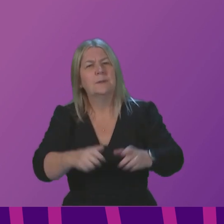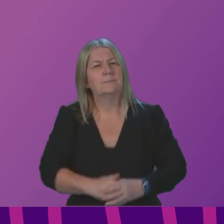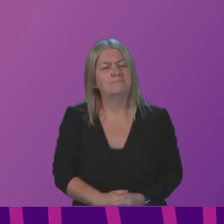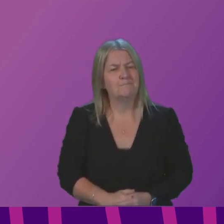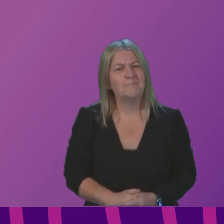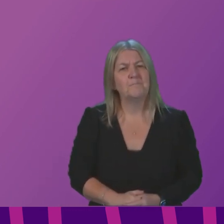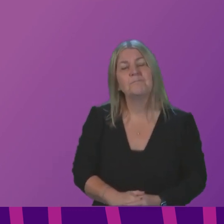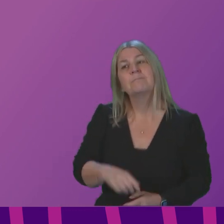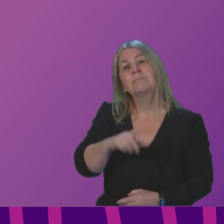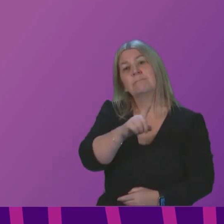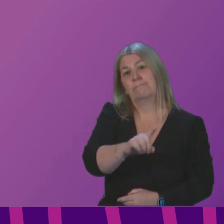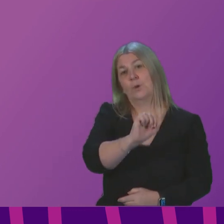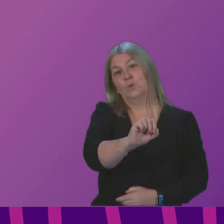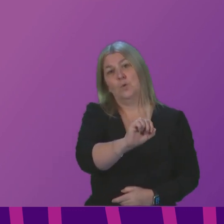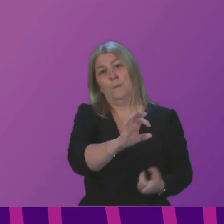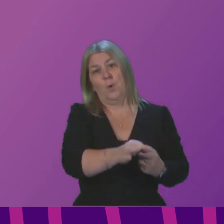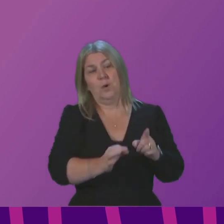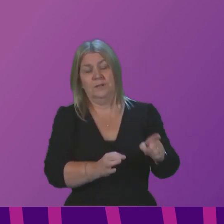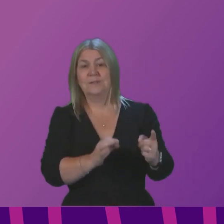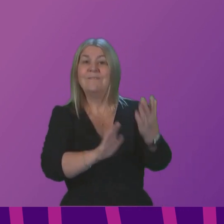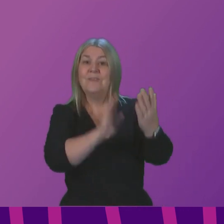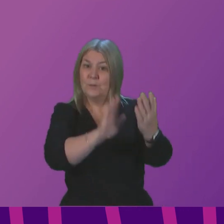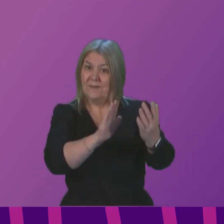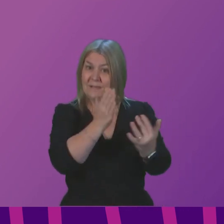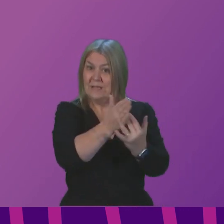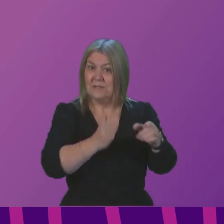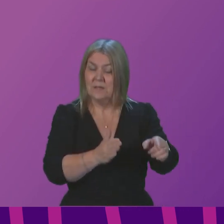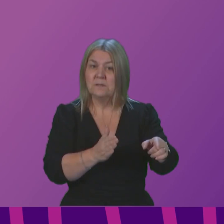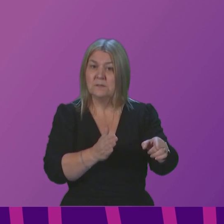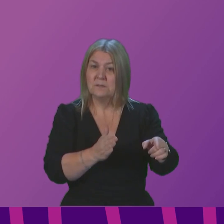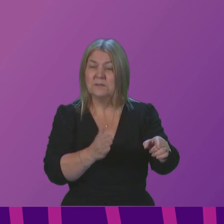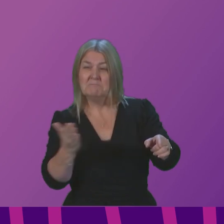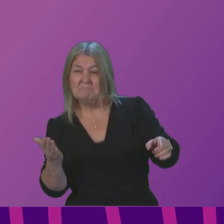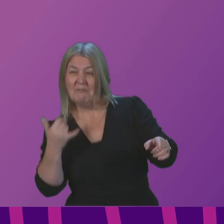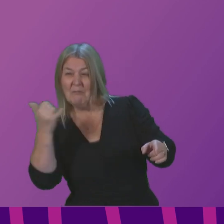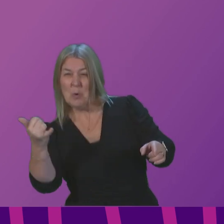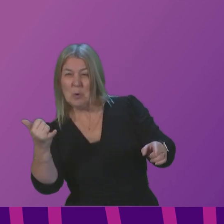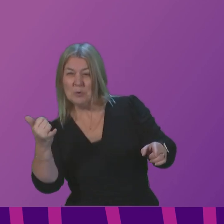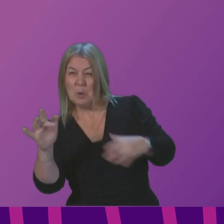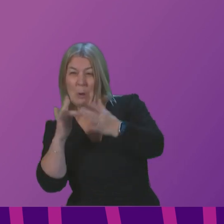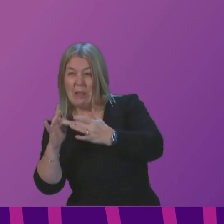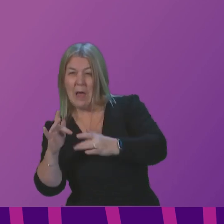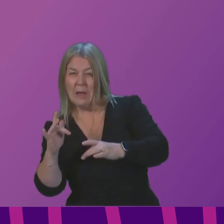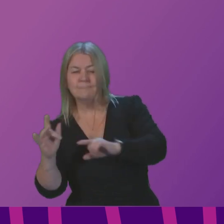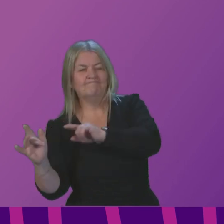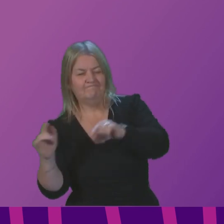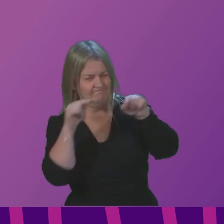On the issue of face-to-face access versus telephone or online access, organisations